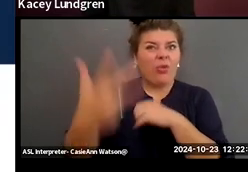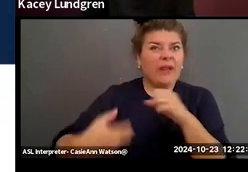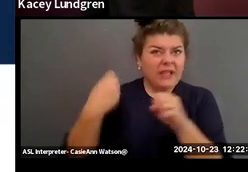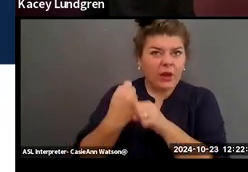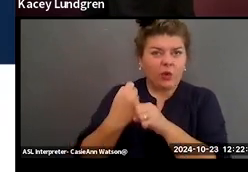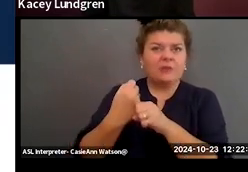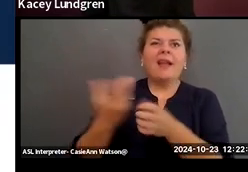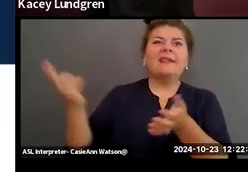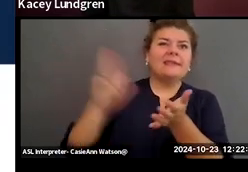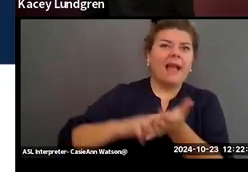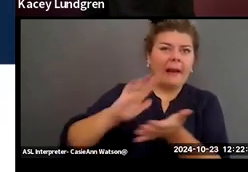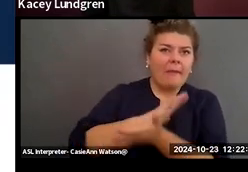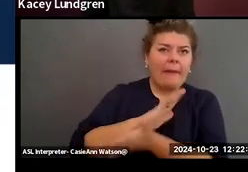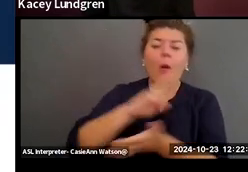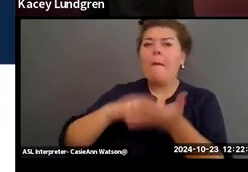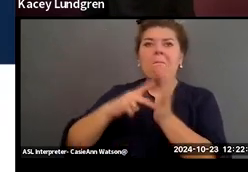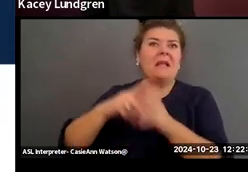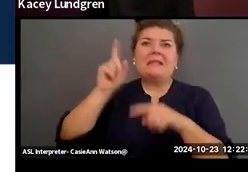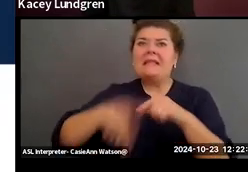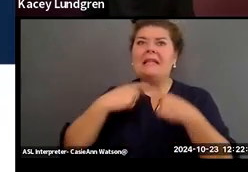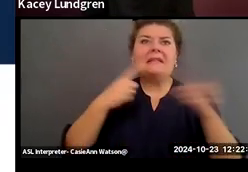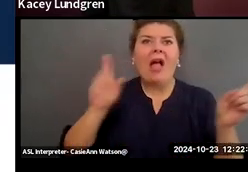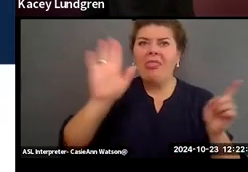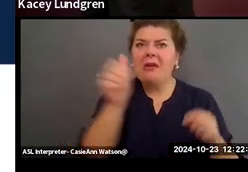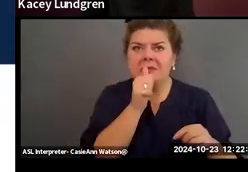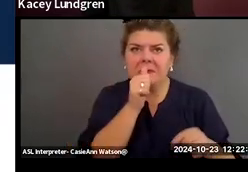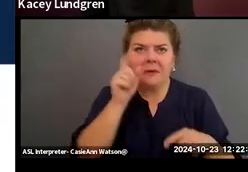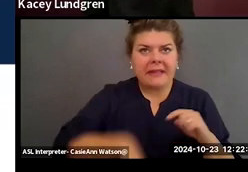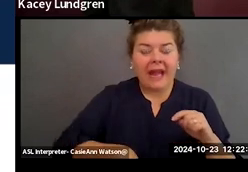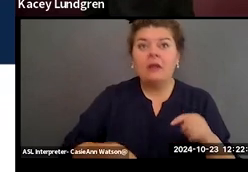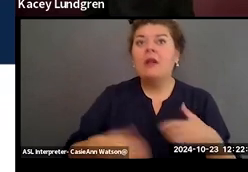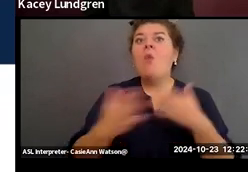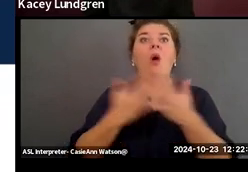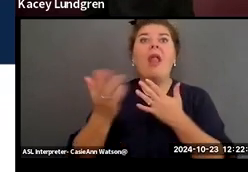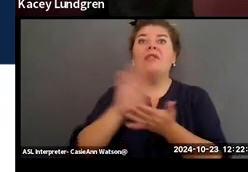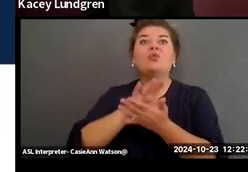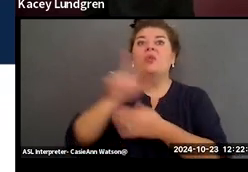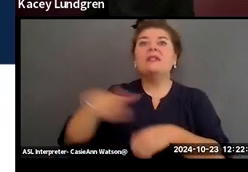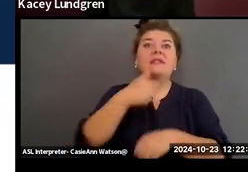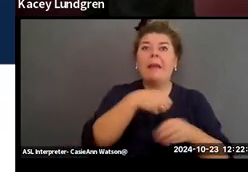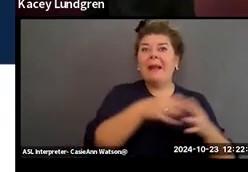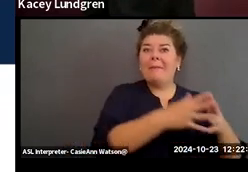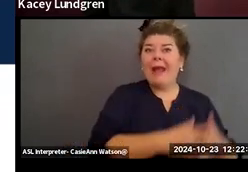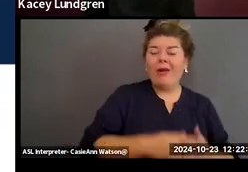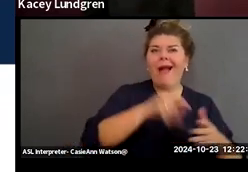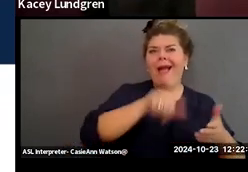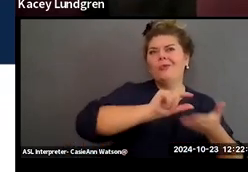promising to never reveal their secrets, and then any school that he founded in America would have to pay dividends to the Braidwoods.